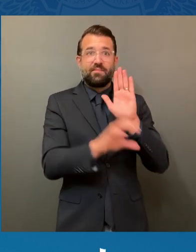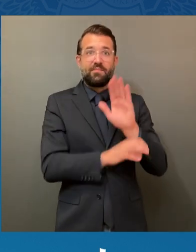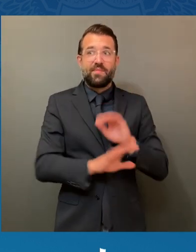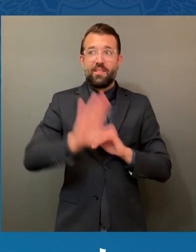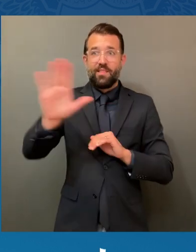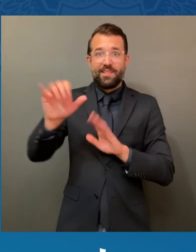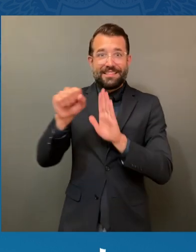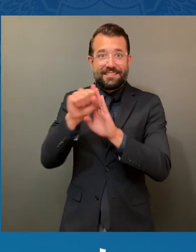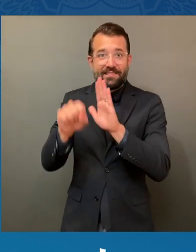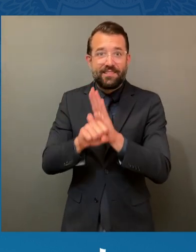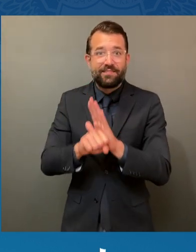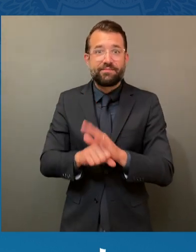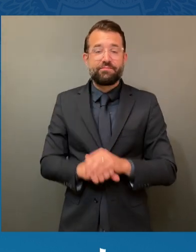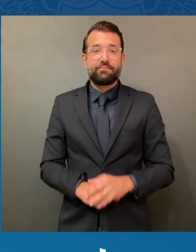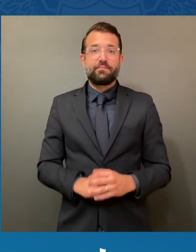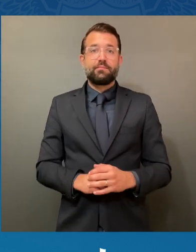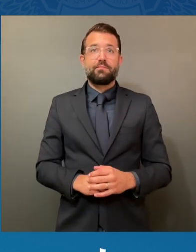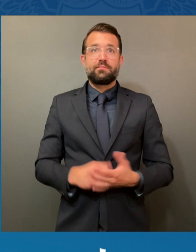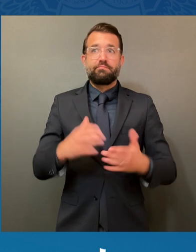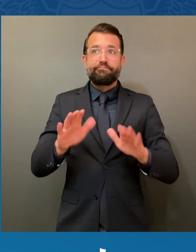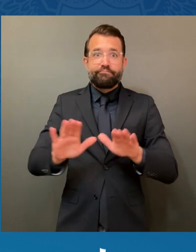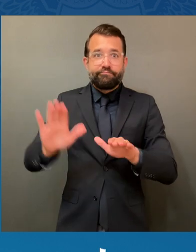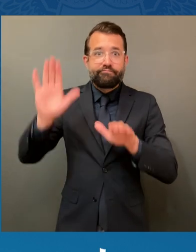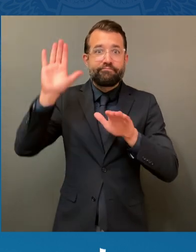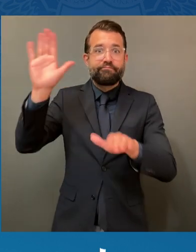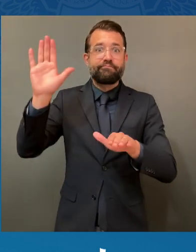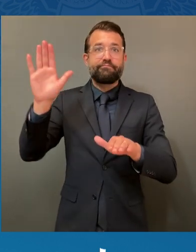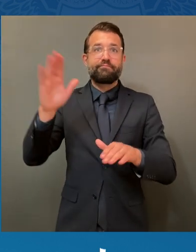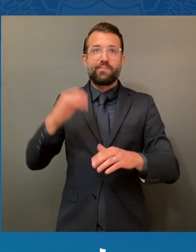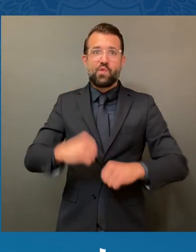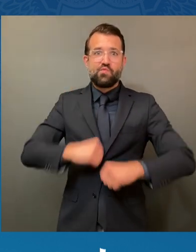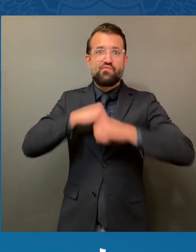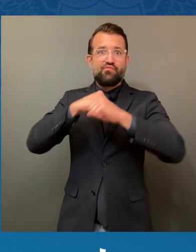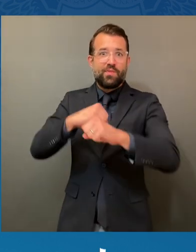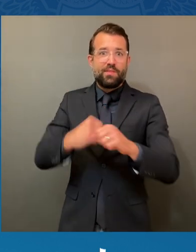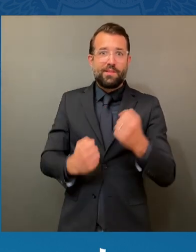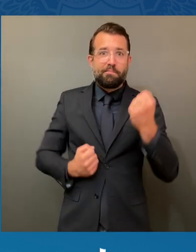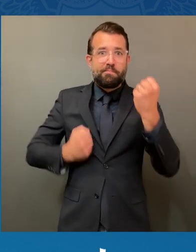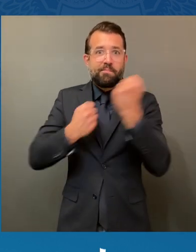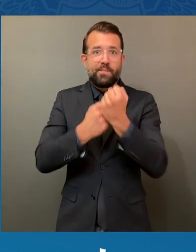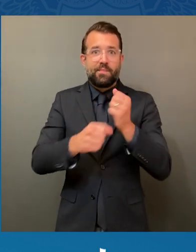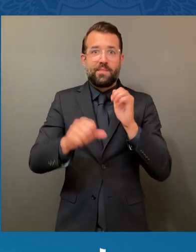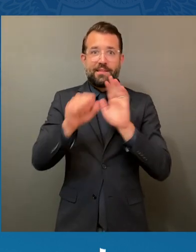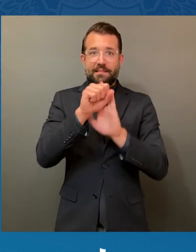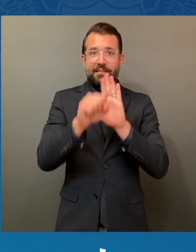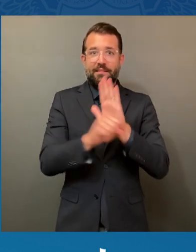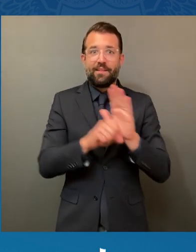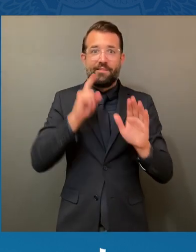And you swore to defend your state against all enemies foreign and domestic.